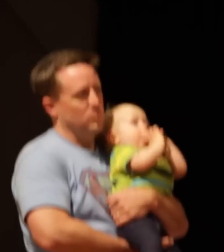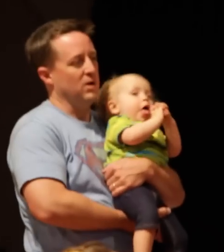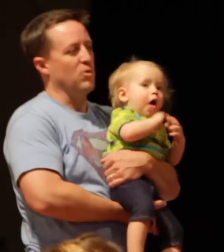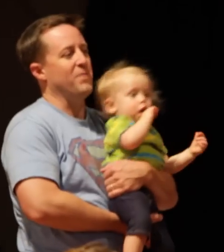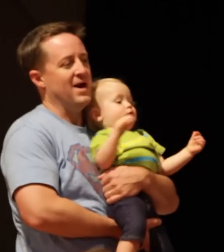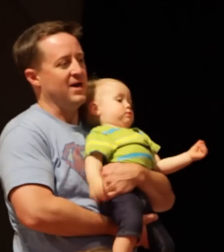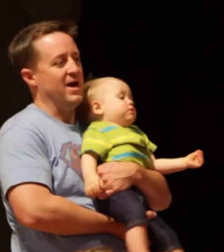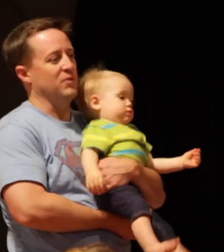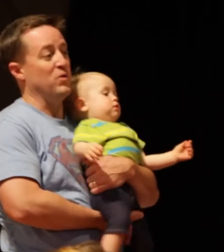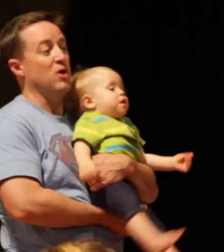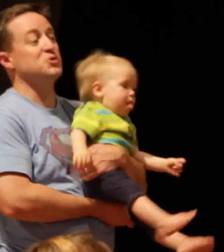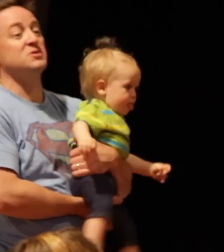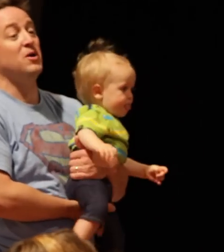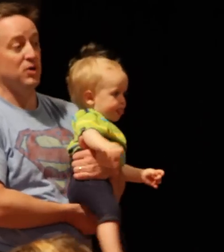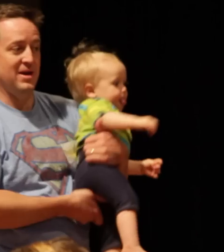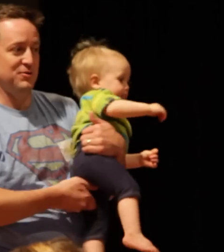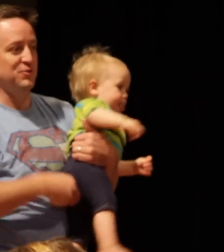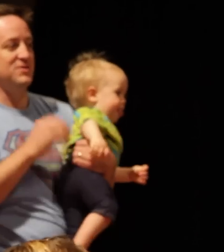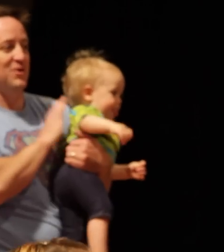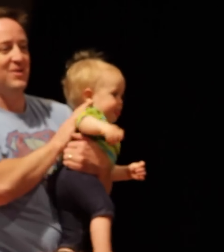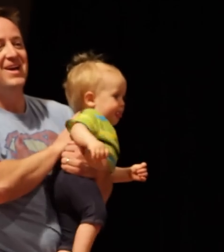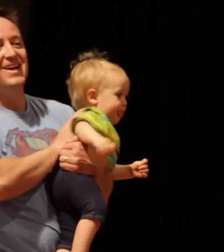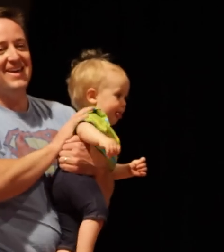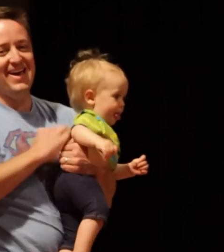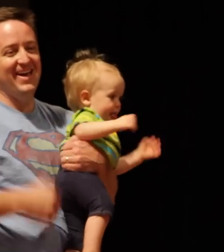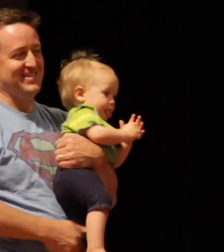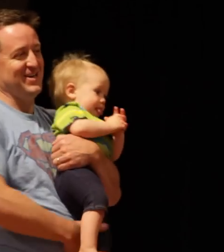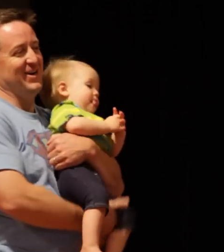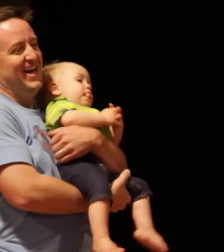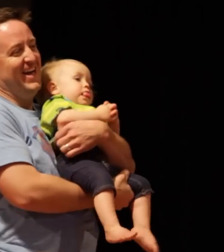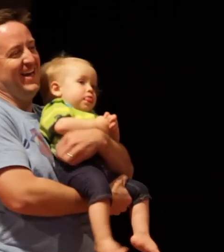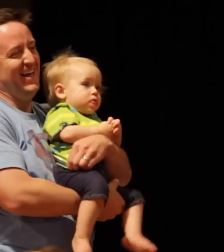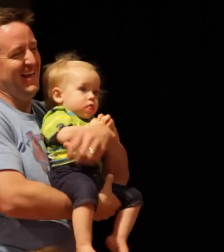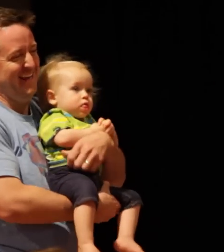We're back and we also smell good now too. Oh yay! [APPLAUDING]